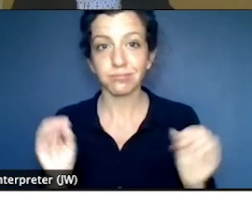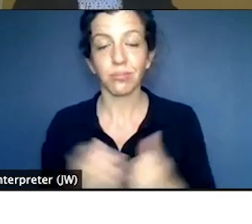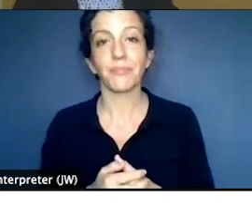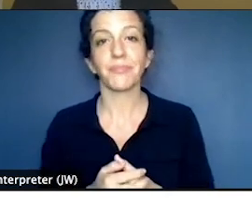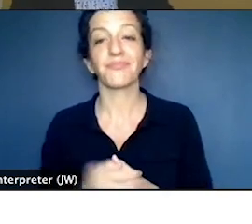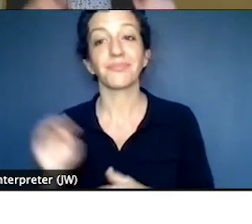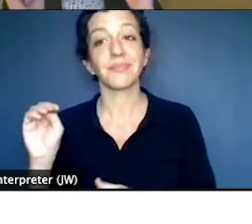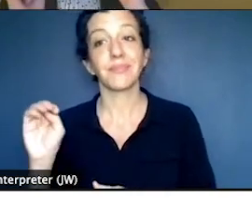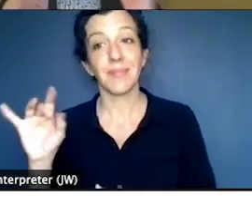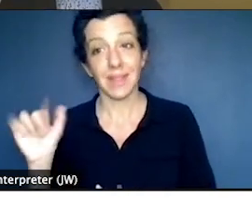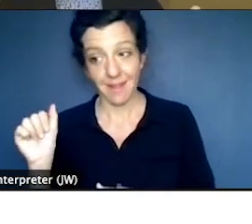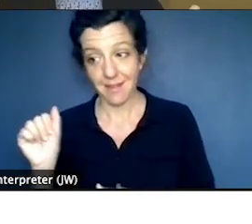If you do not want it to happen, you vote no.